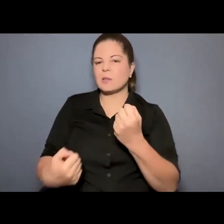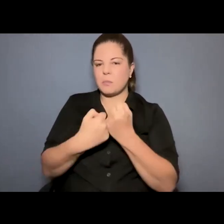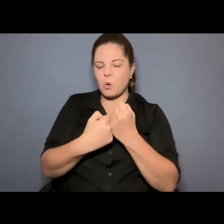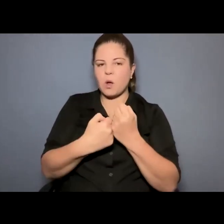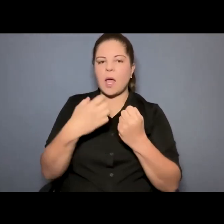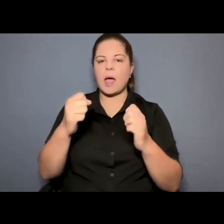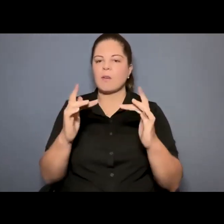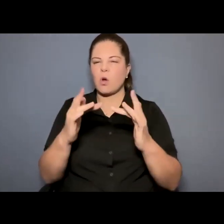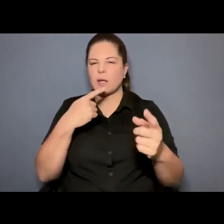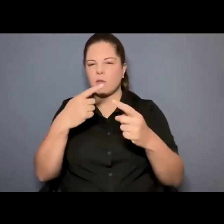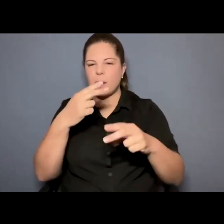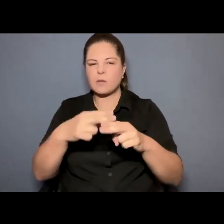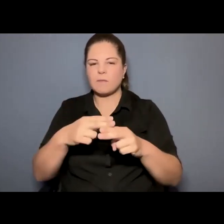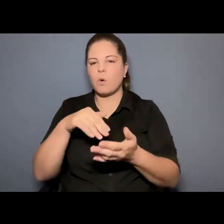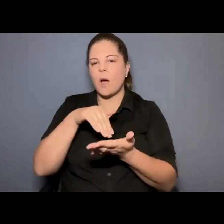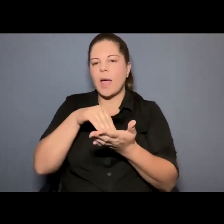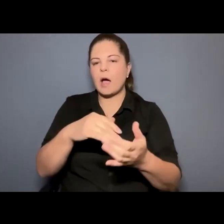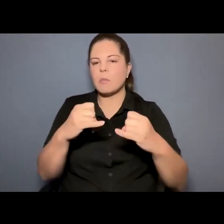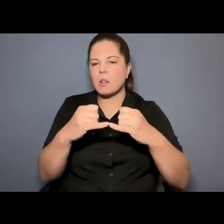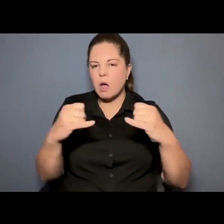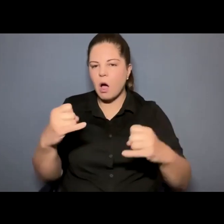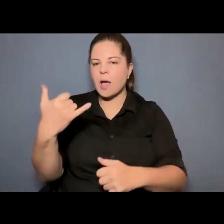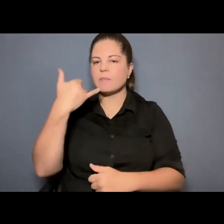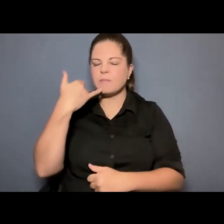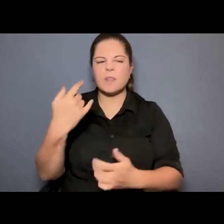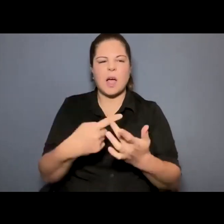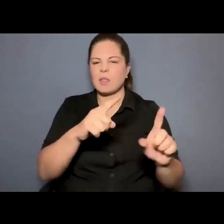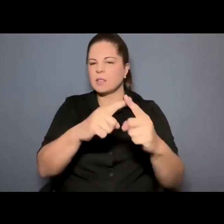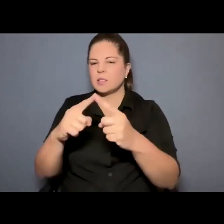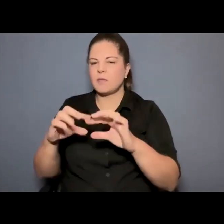of organisations that can provide advice and support on the Creative Workplaces site that